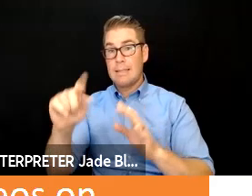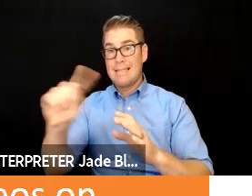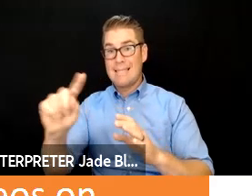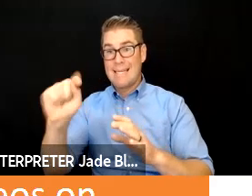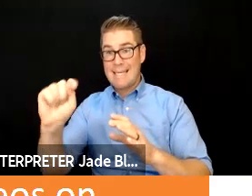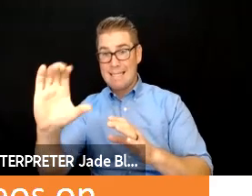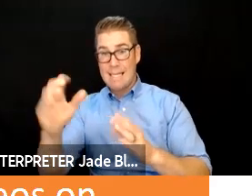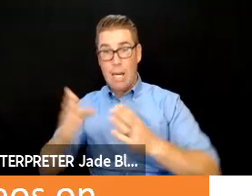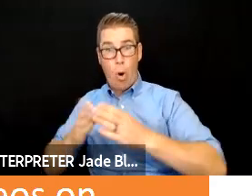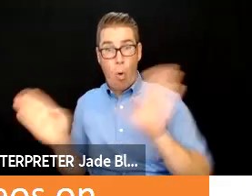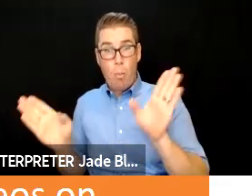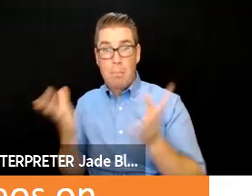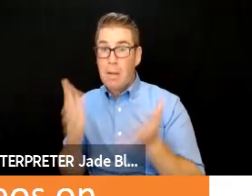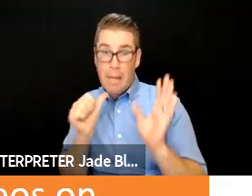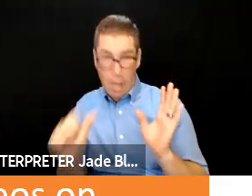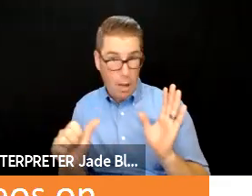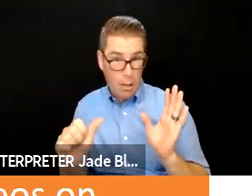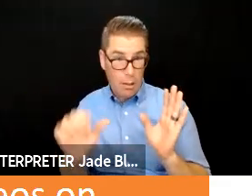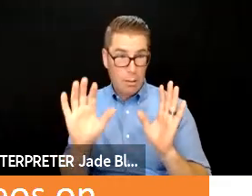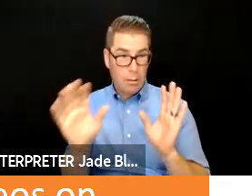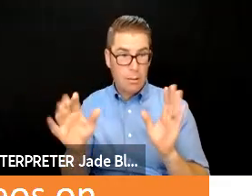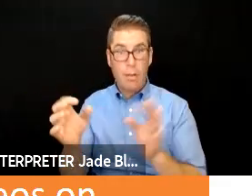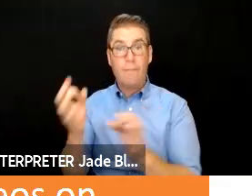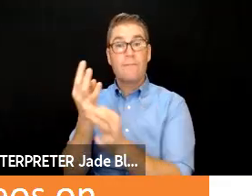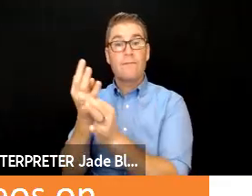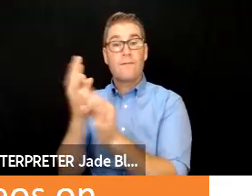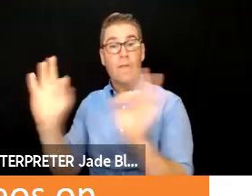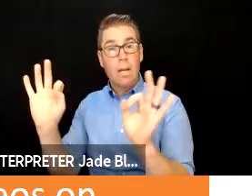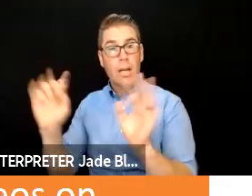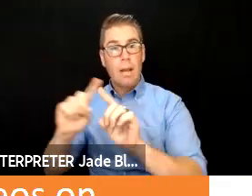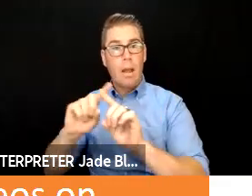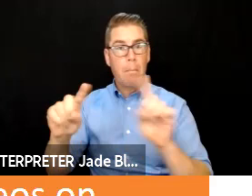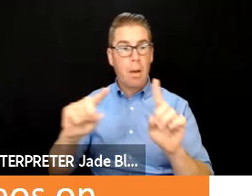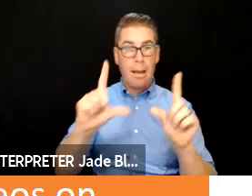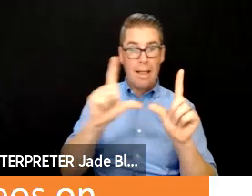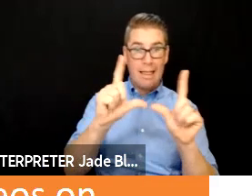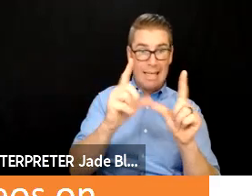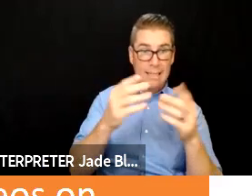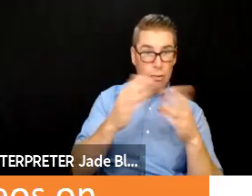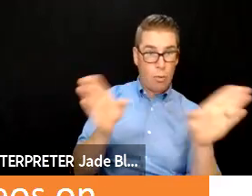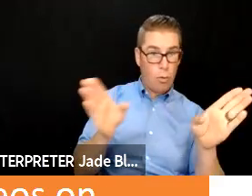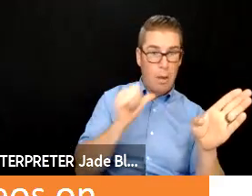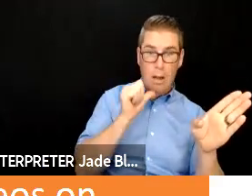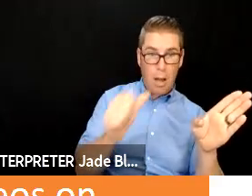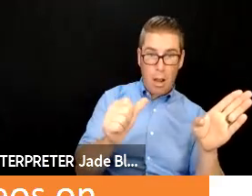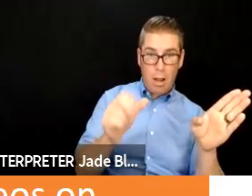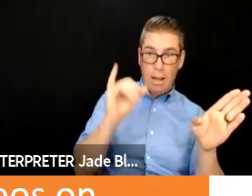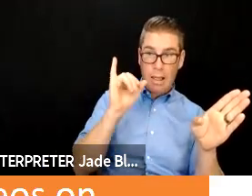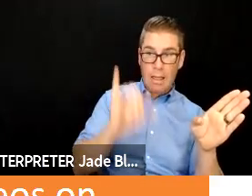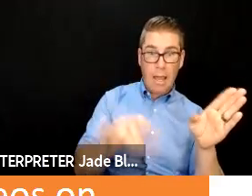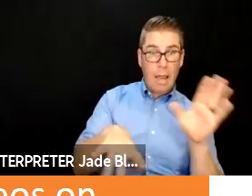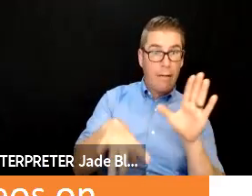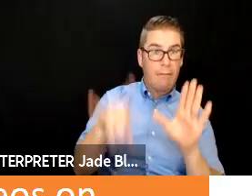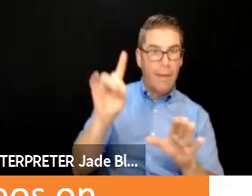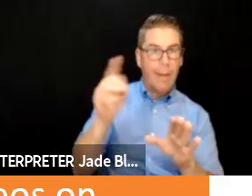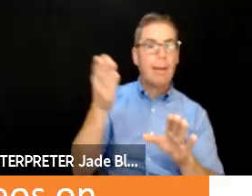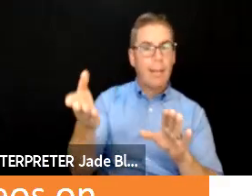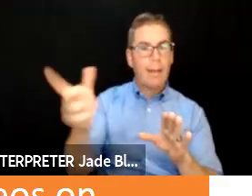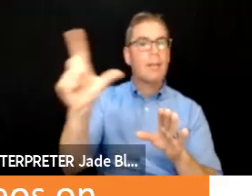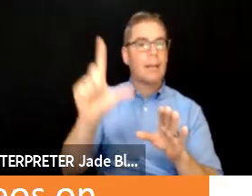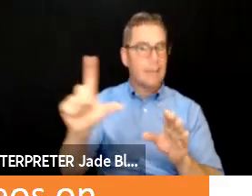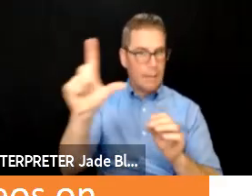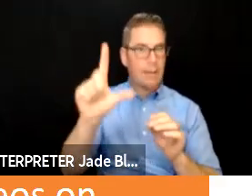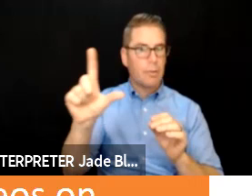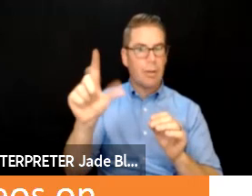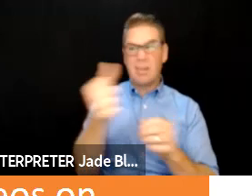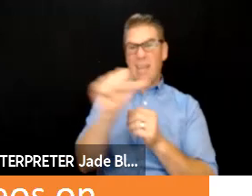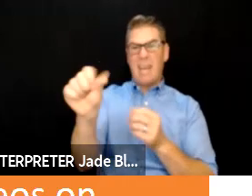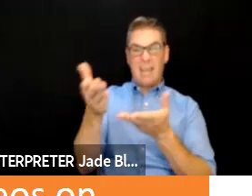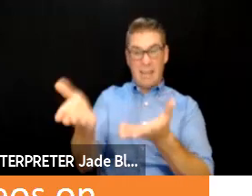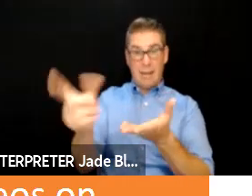Sally Potter: Materials that are free for students, but are not openly licensed are really anything that you're going to find in the library. Okay, so the materials in the library do cost money.